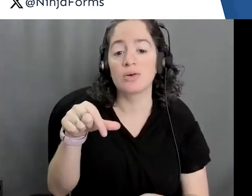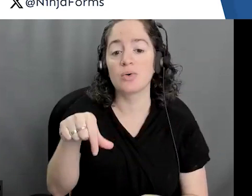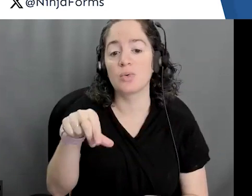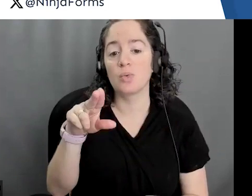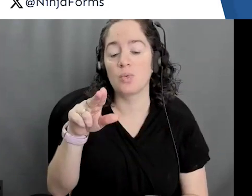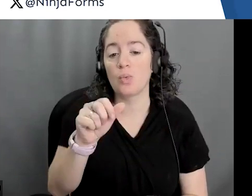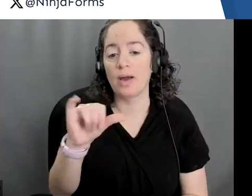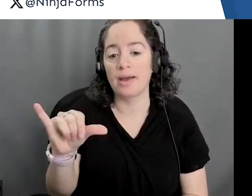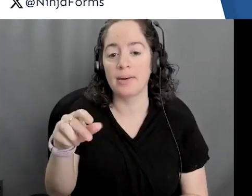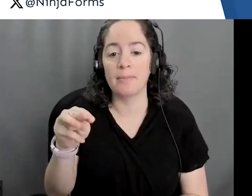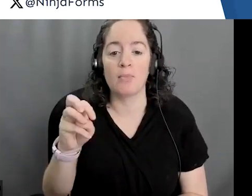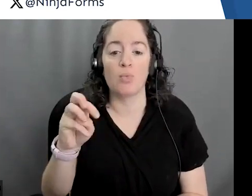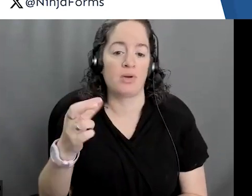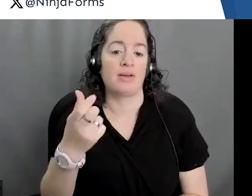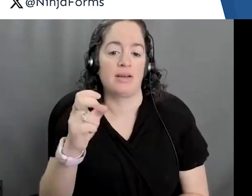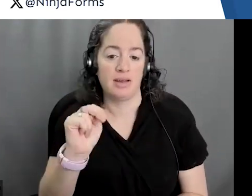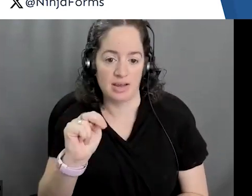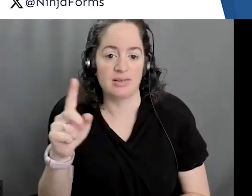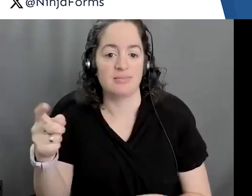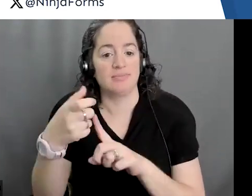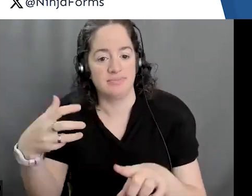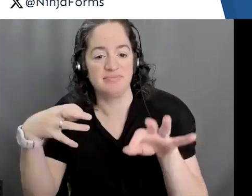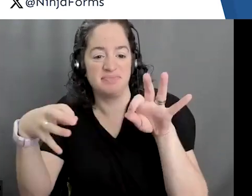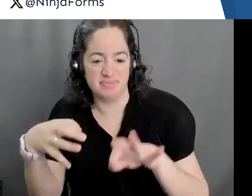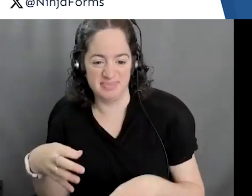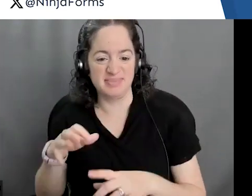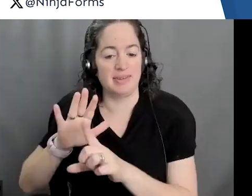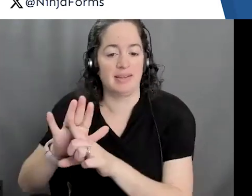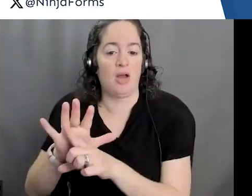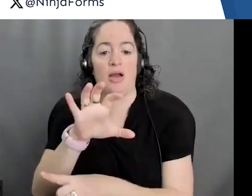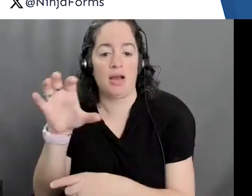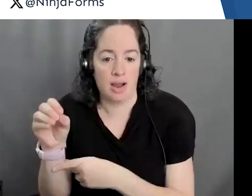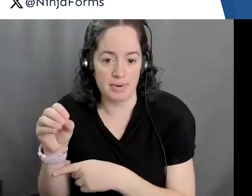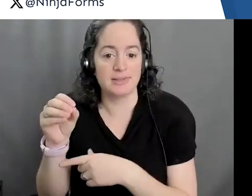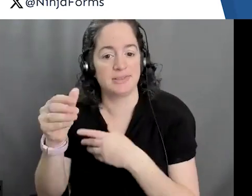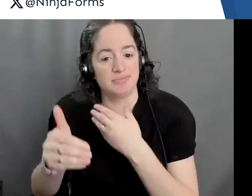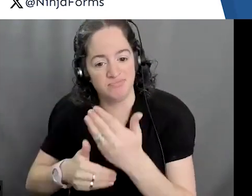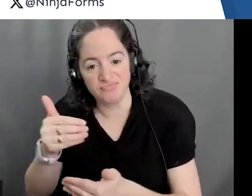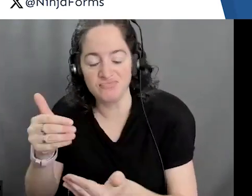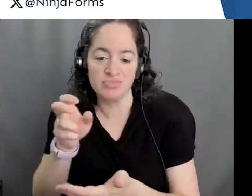which he gave a very phenomenal and moving talk about that experience.